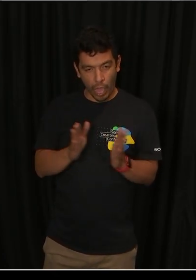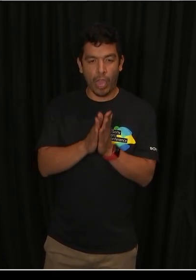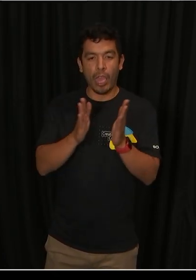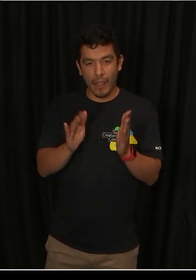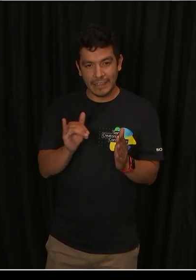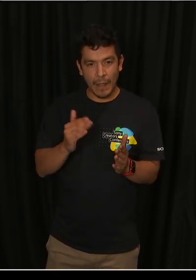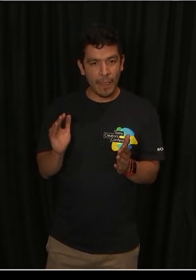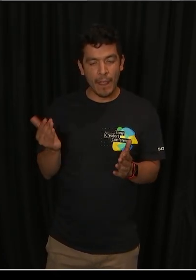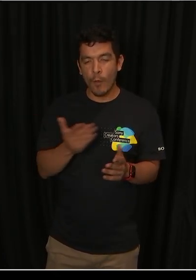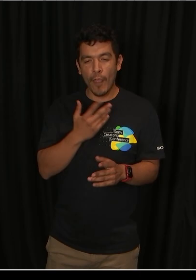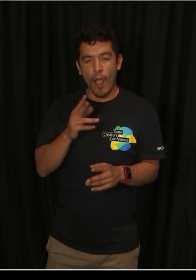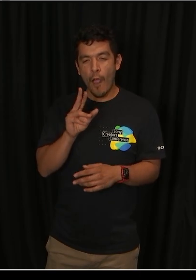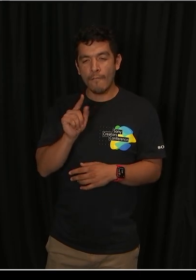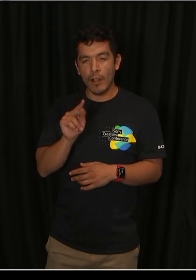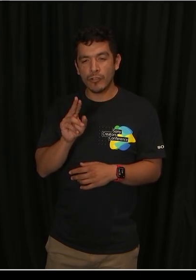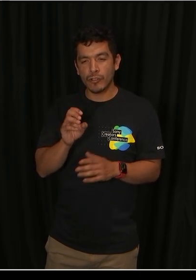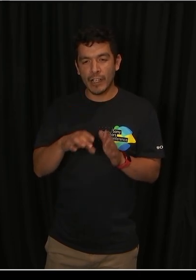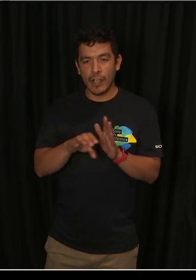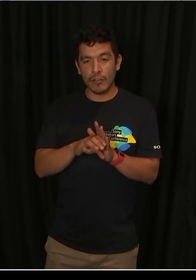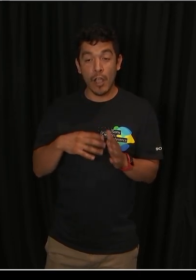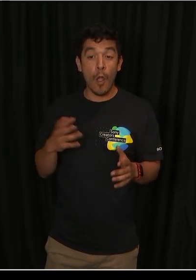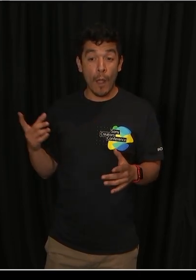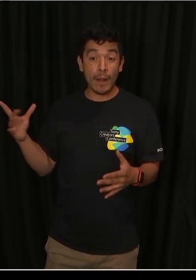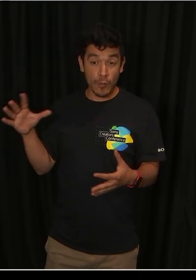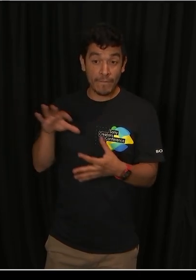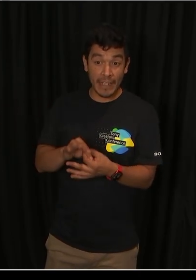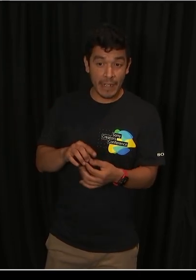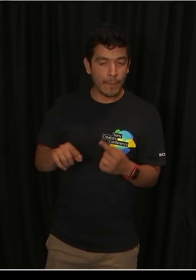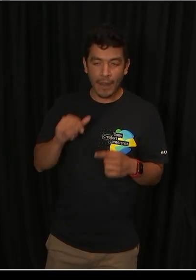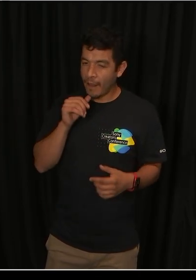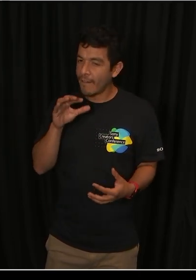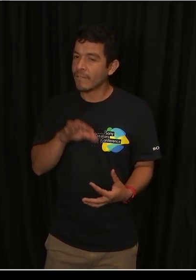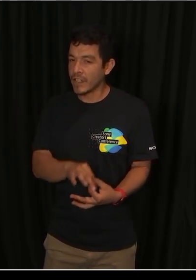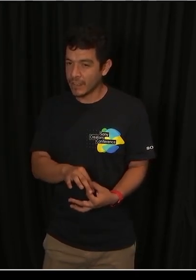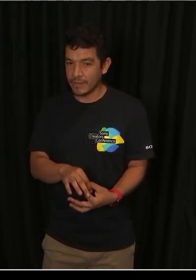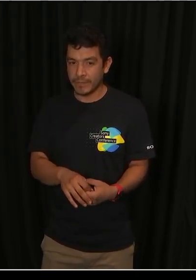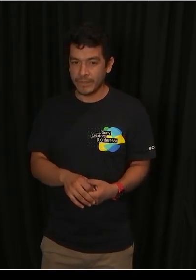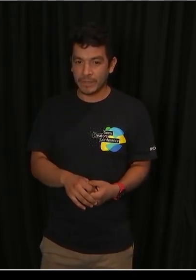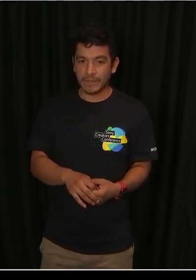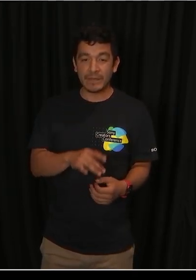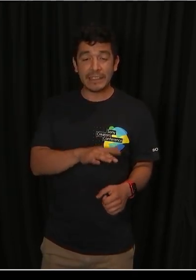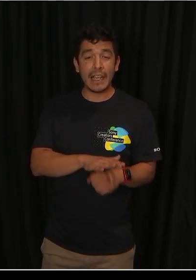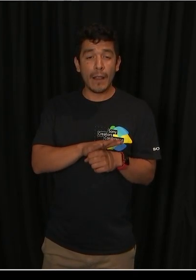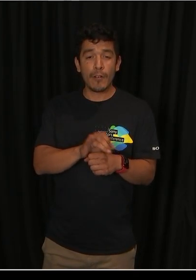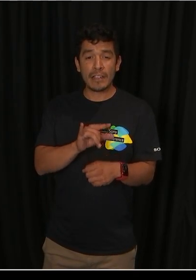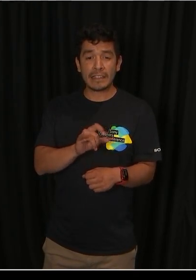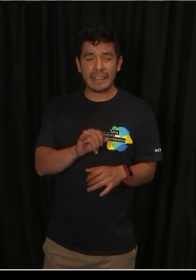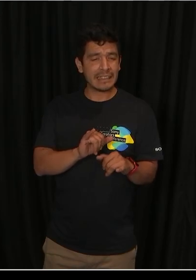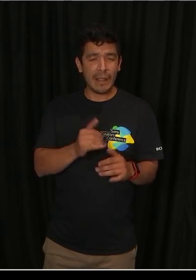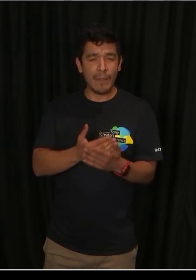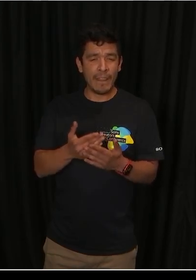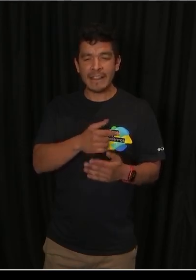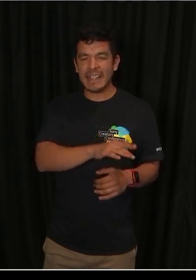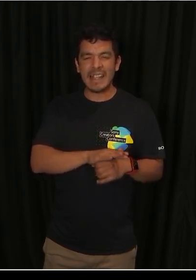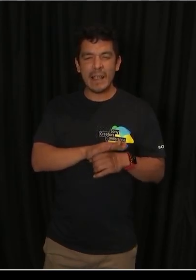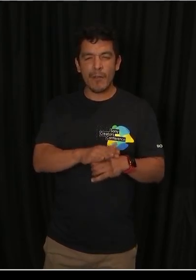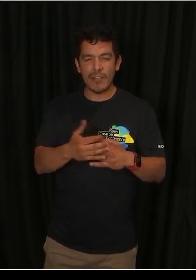We want him to fit, but not fit. It's a film that pushes styles. It's safe to say that Hobie's pushes the envelope the furthest.